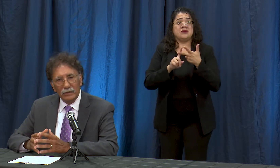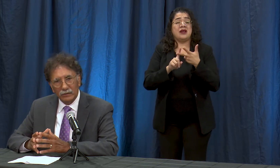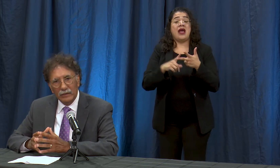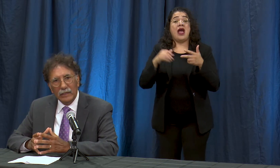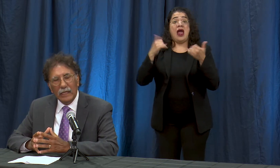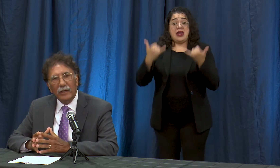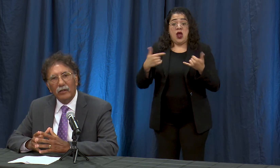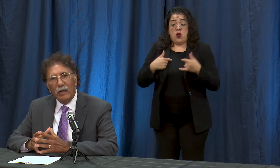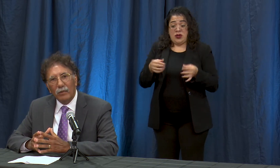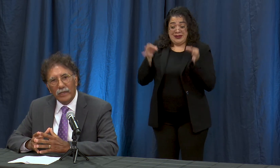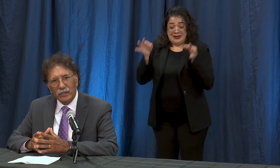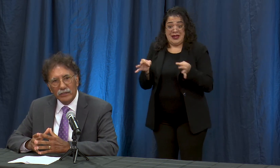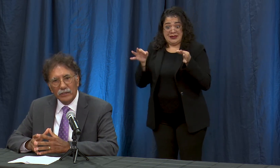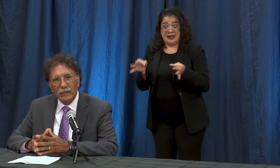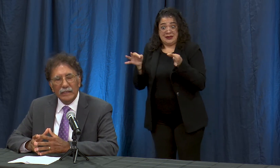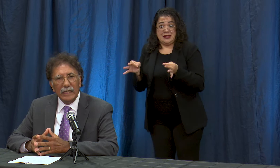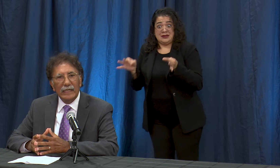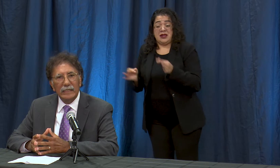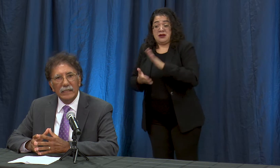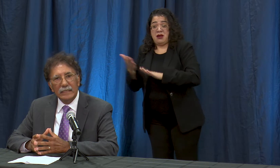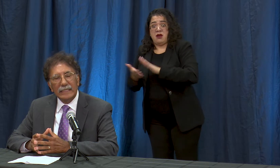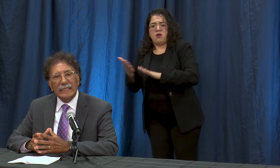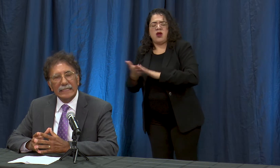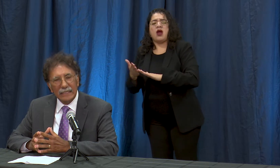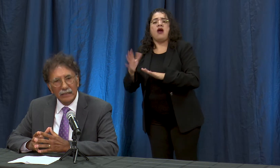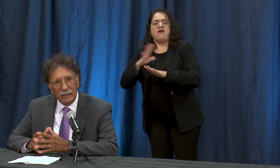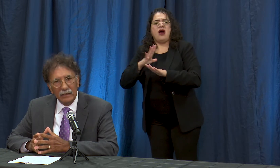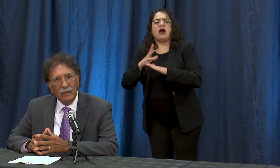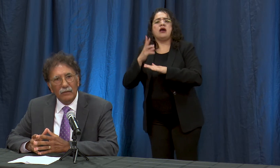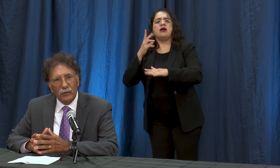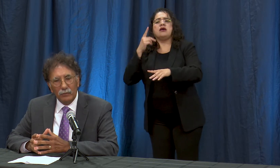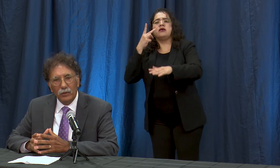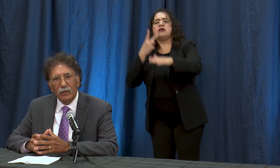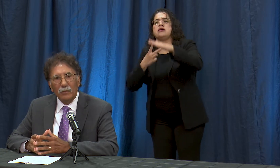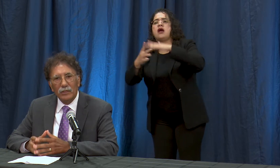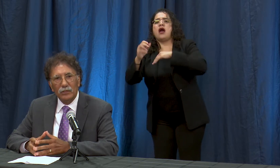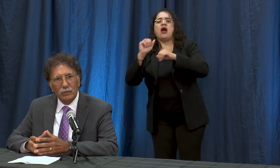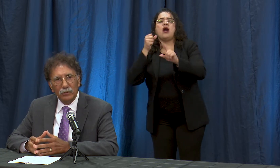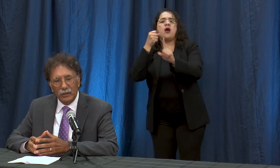and our operations that are a necessity for the Port of Long Beach to support.